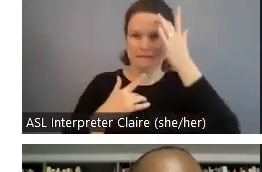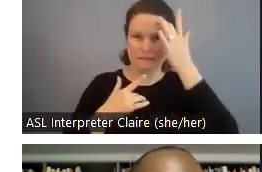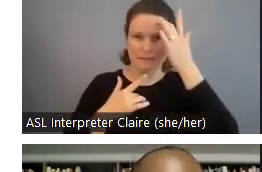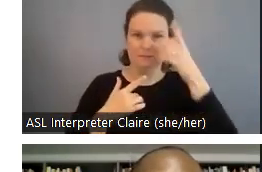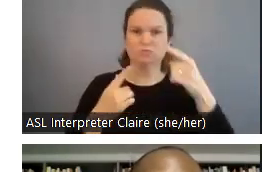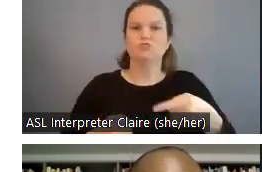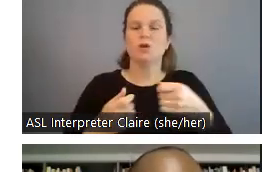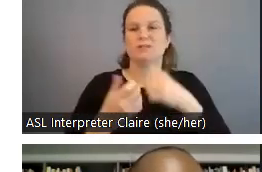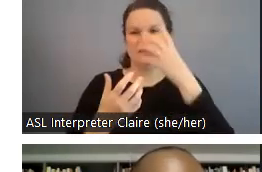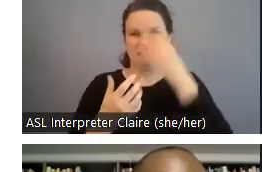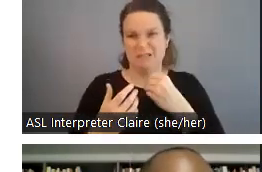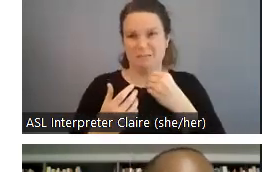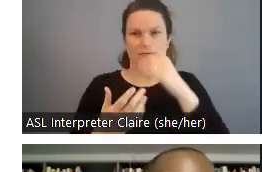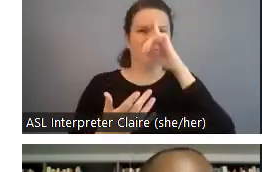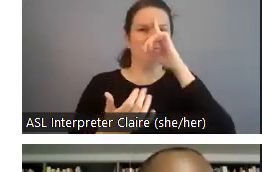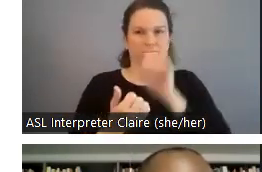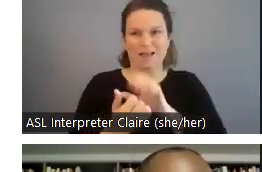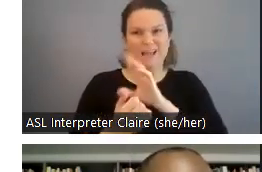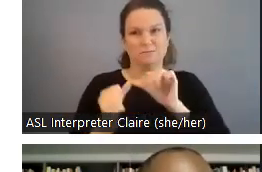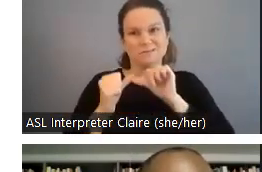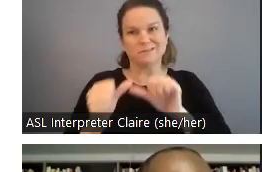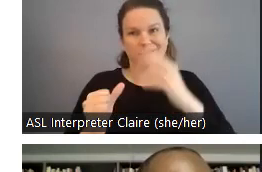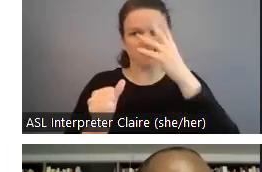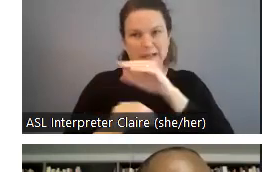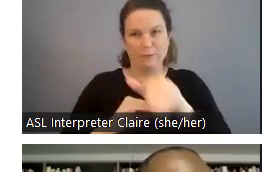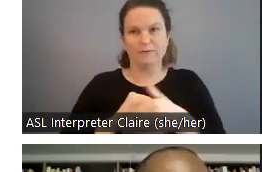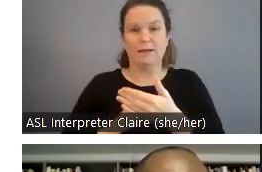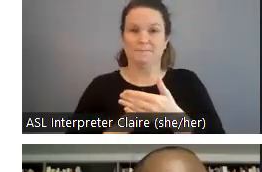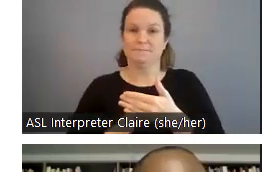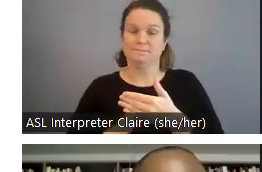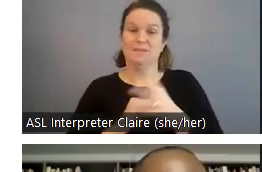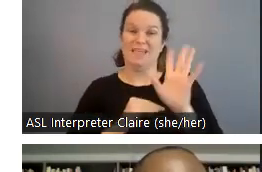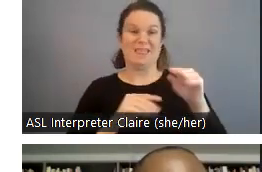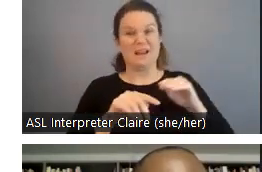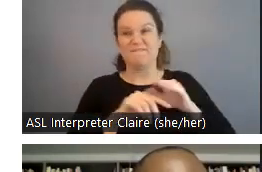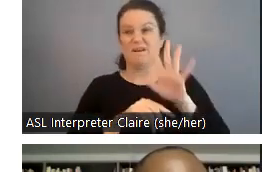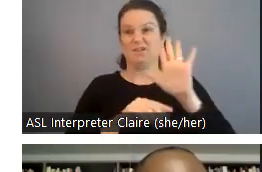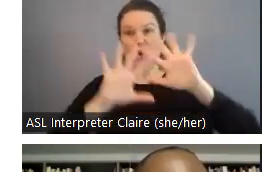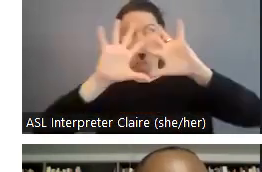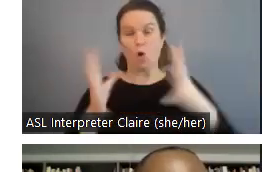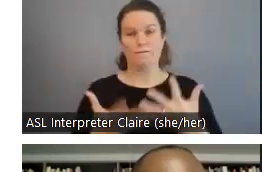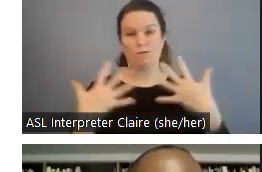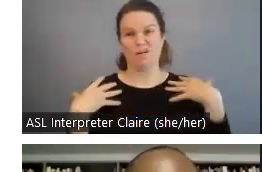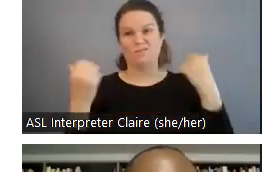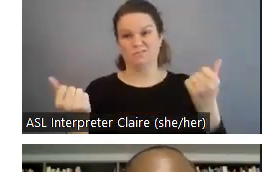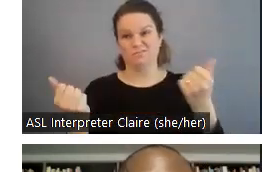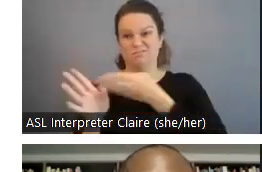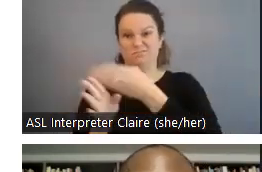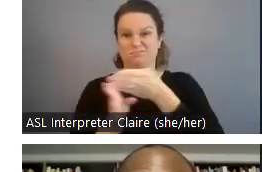sleep. Getting to sleep and also staying asleep at night. And this has really affected her well-being in a lot of